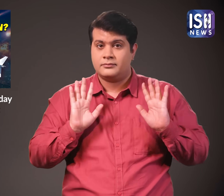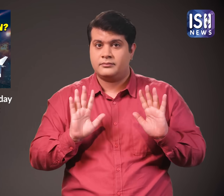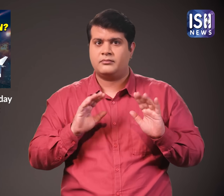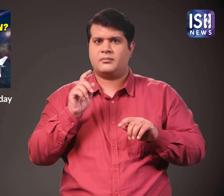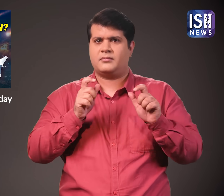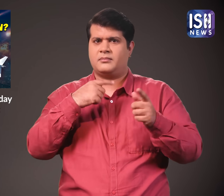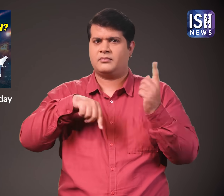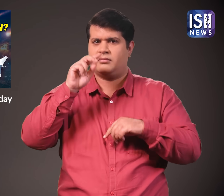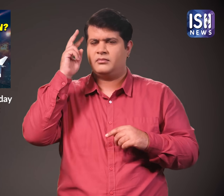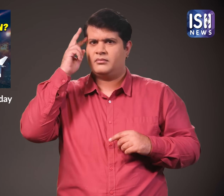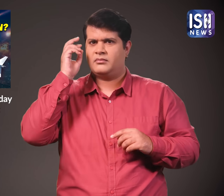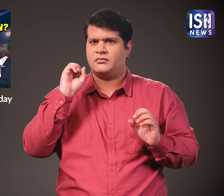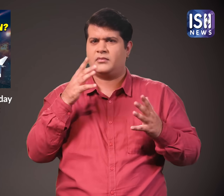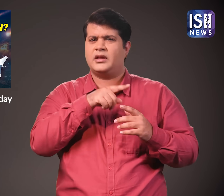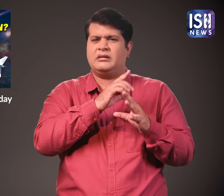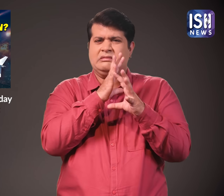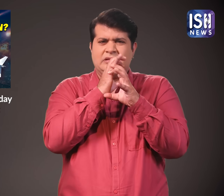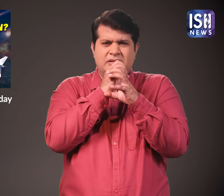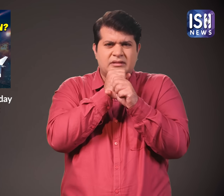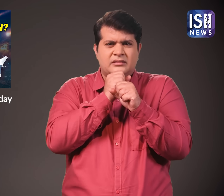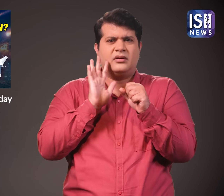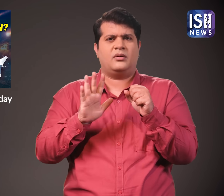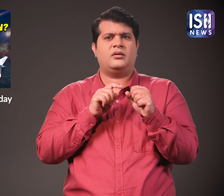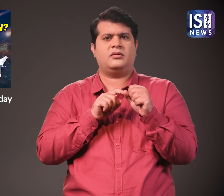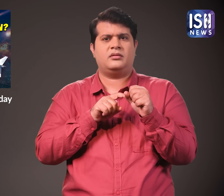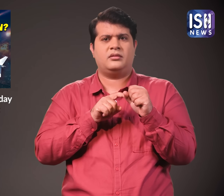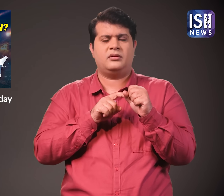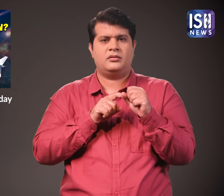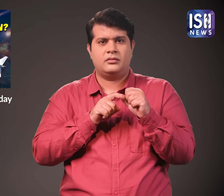But its visibility made people suspicious, as it is a highly secretive aircraft.